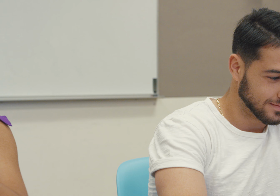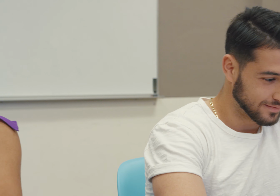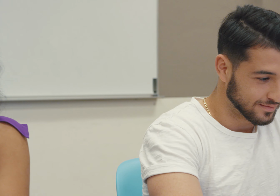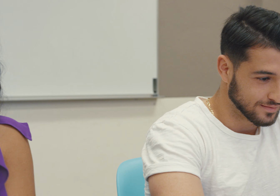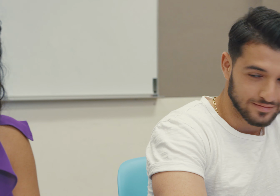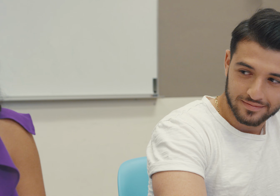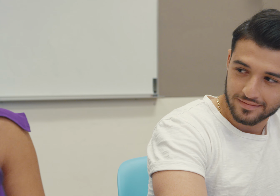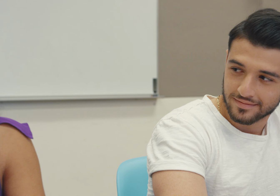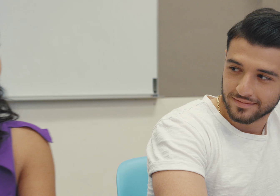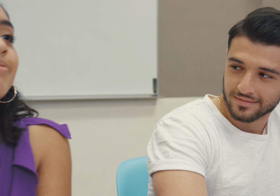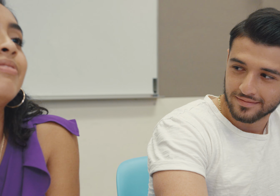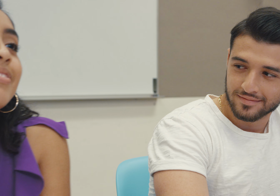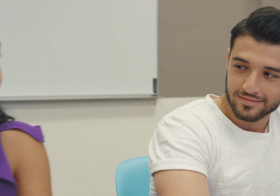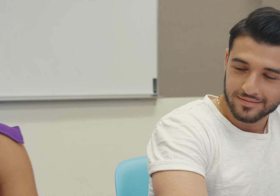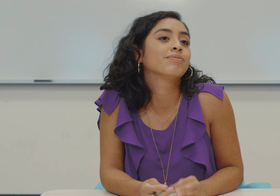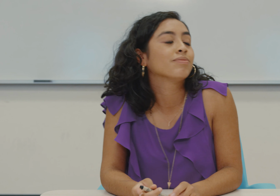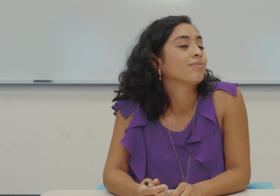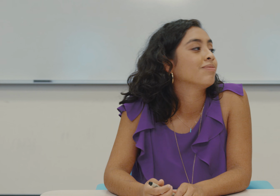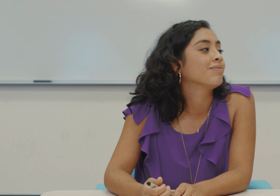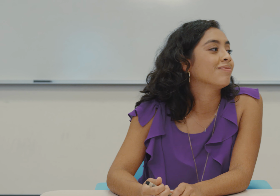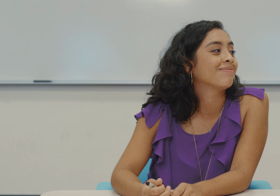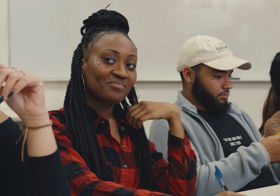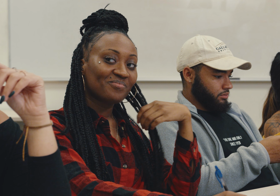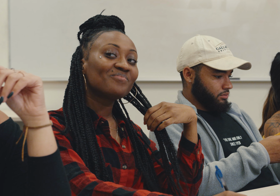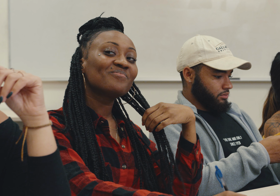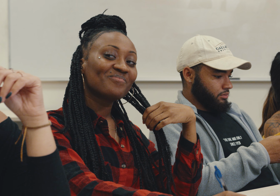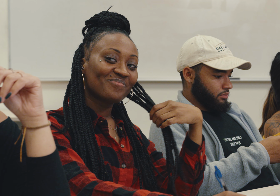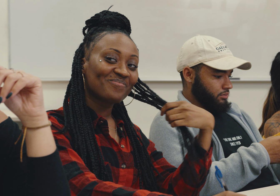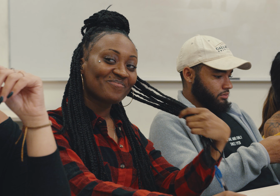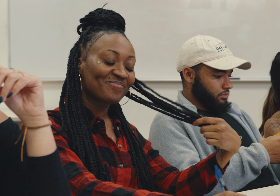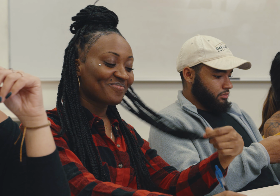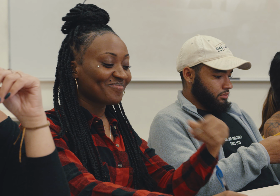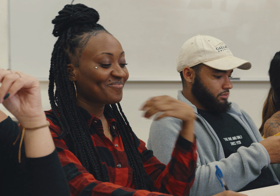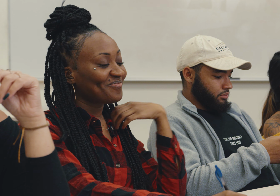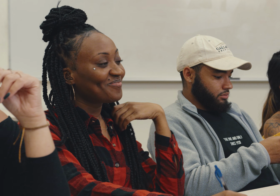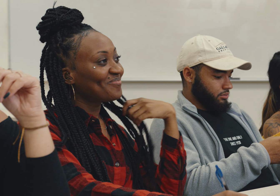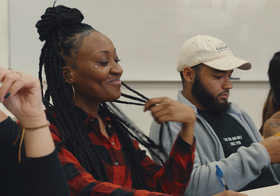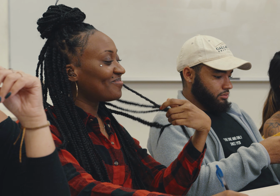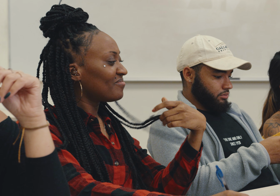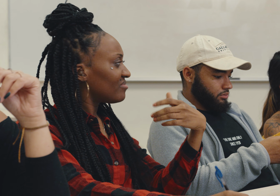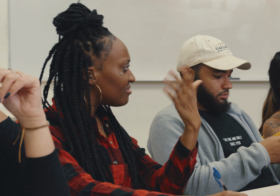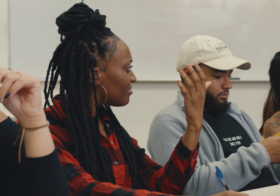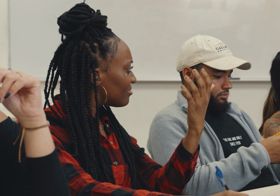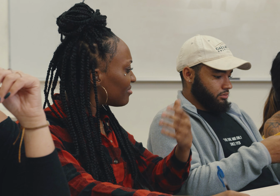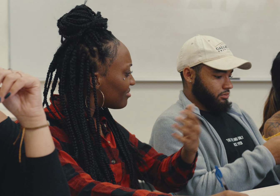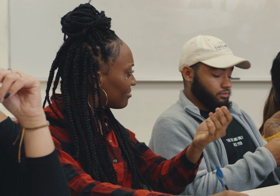How can I sum up my experiences? I love my classes. I’ve made friends I know will be lifelong friends.